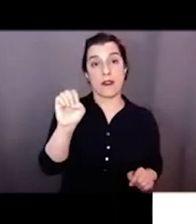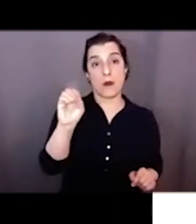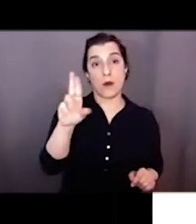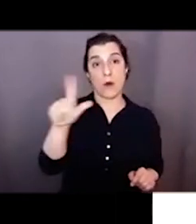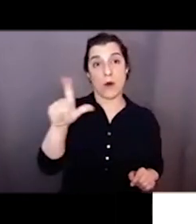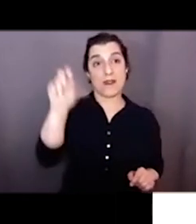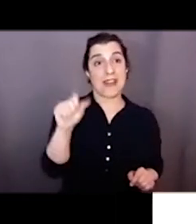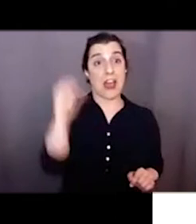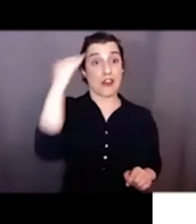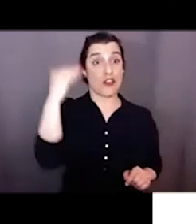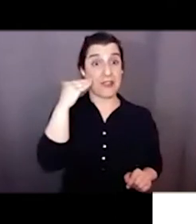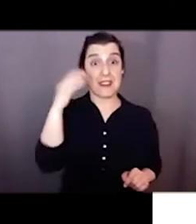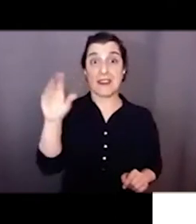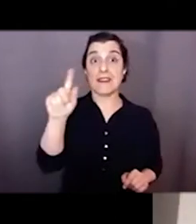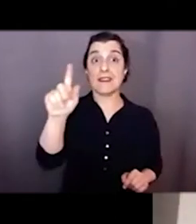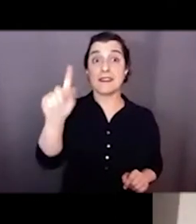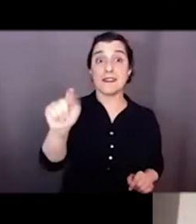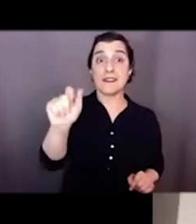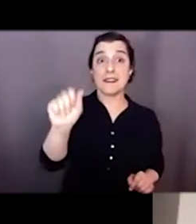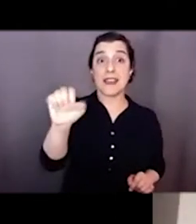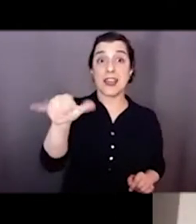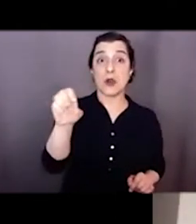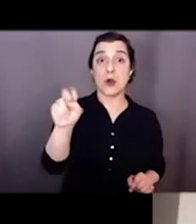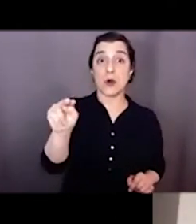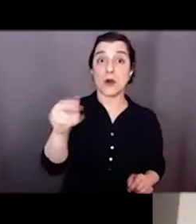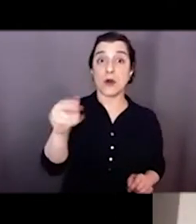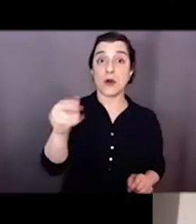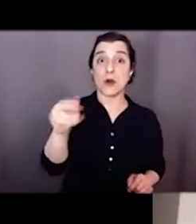to you. The mic is yours, right? Um, first of all,